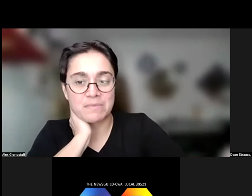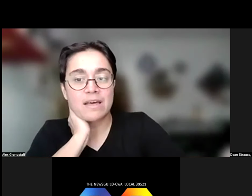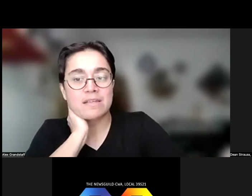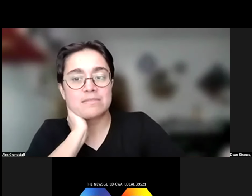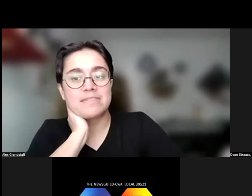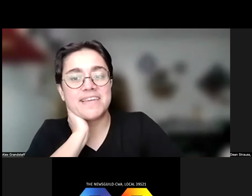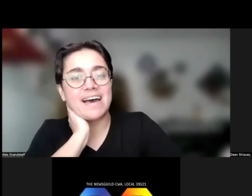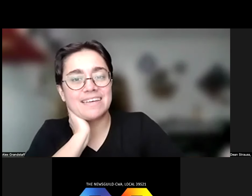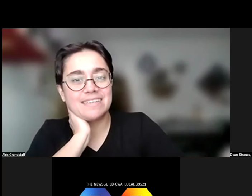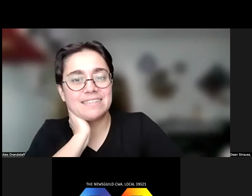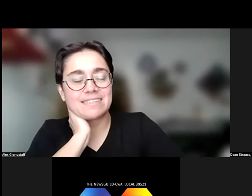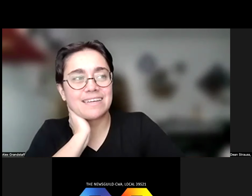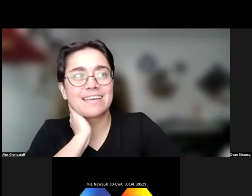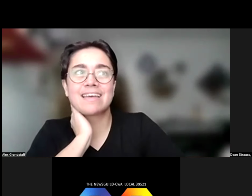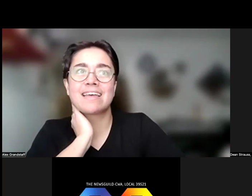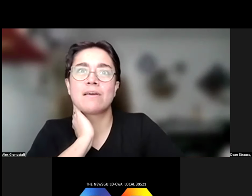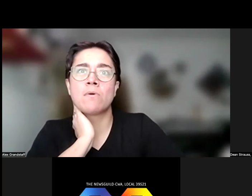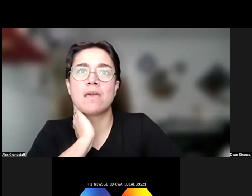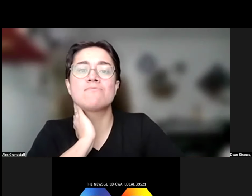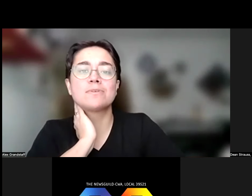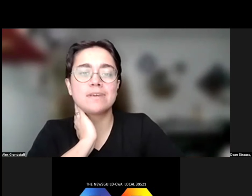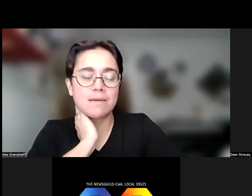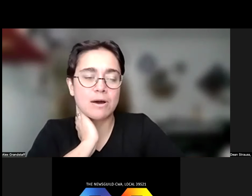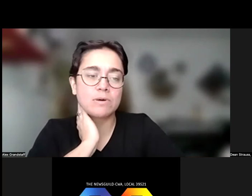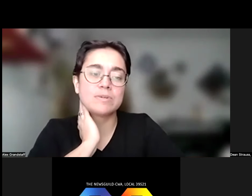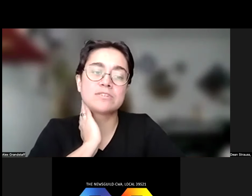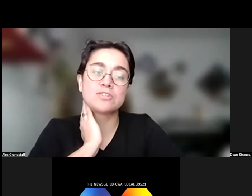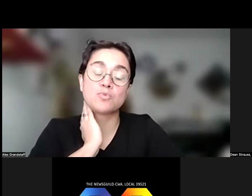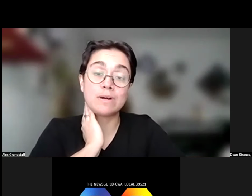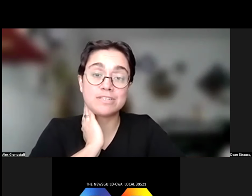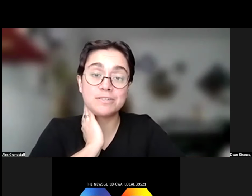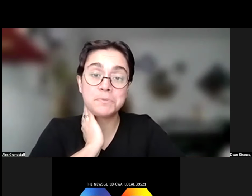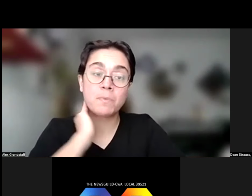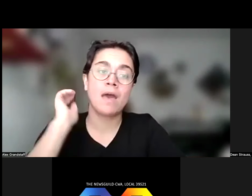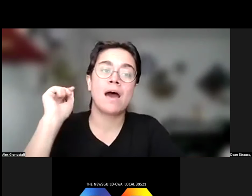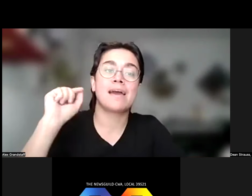can do. That is a question that I cannot fully answer. Because I'm not sure